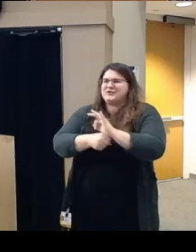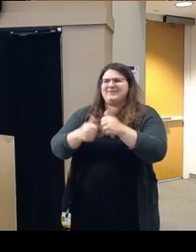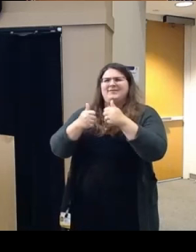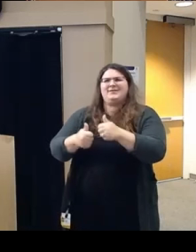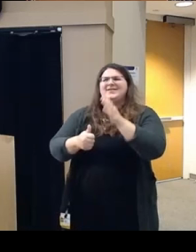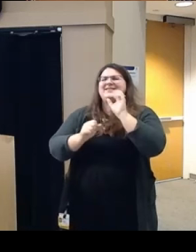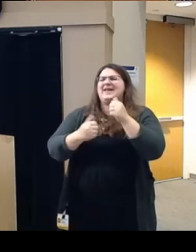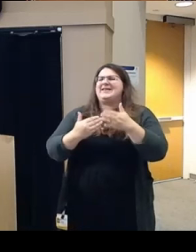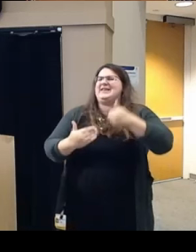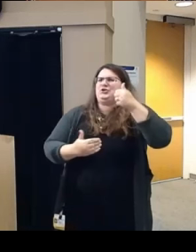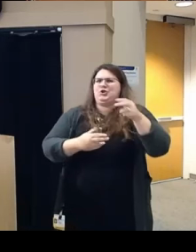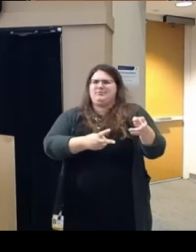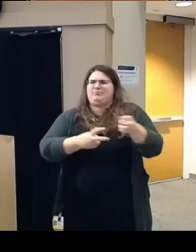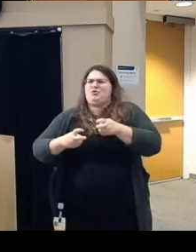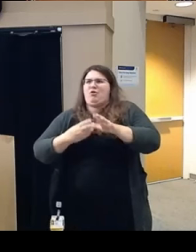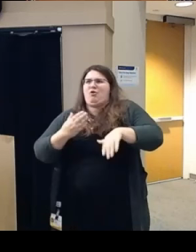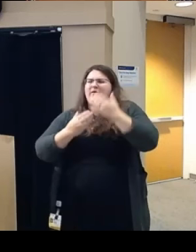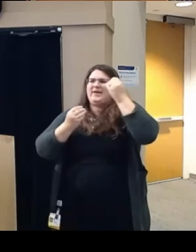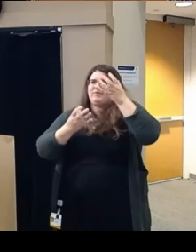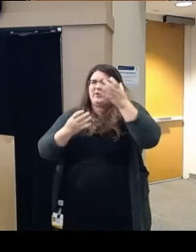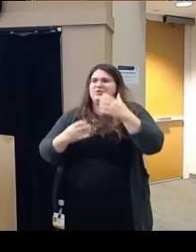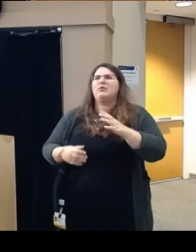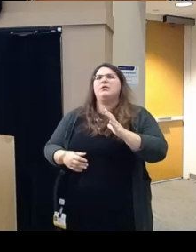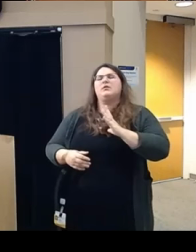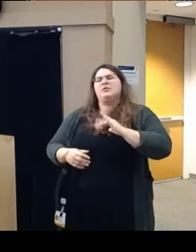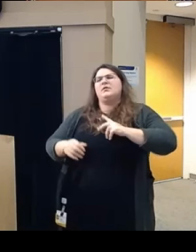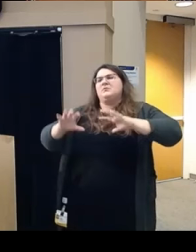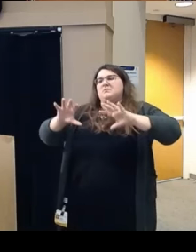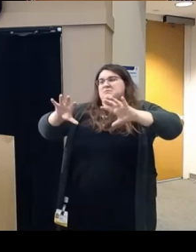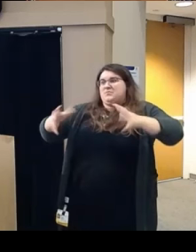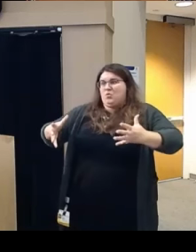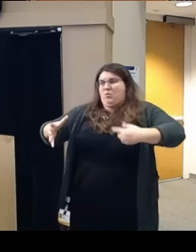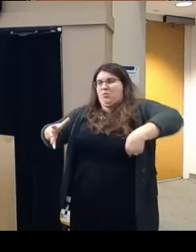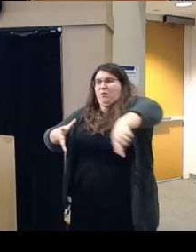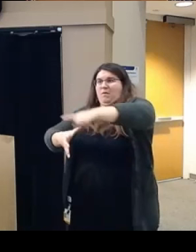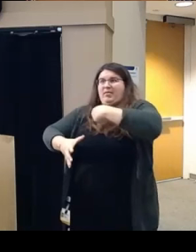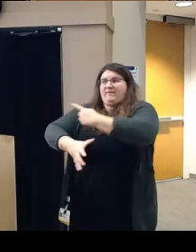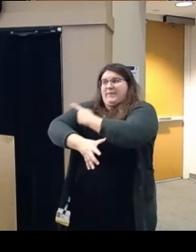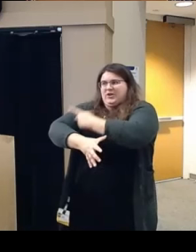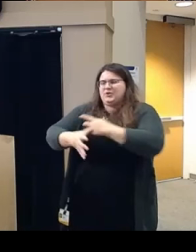the module and with that if we know our pool of patients better we can pull other things much